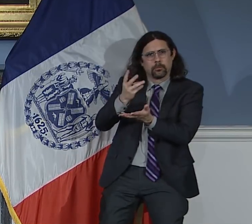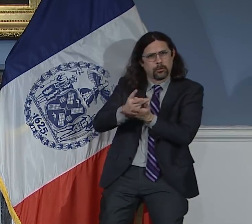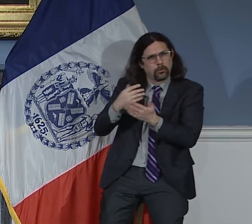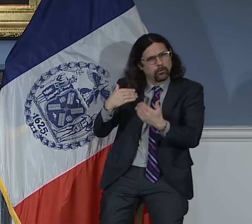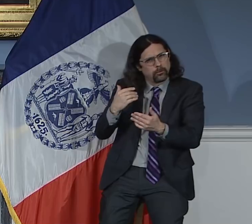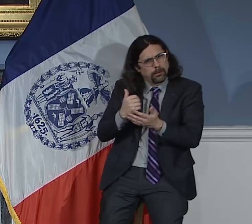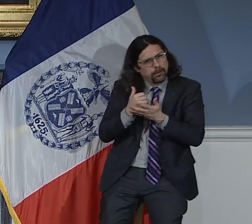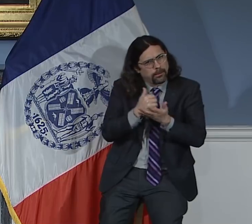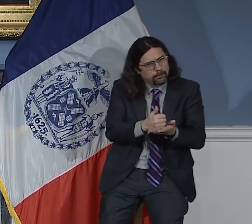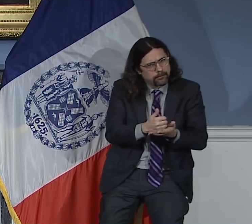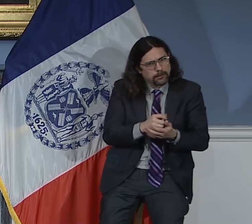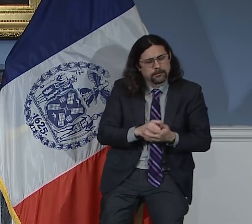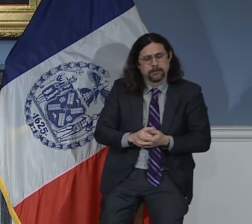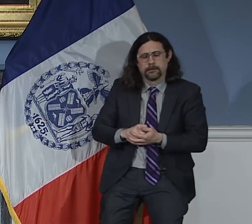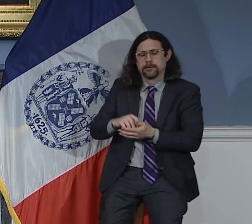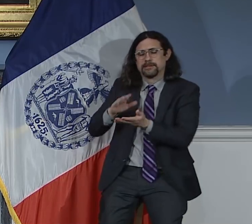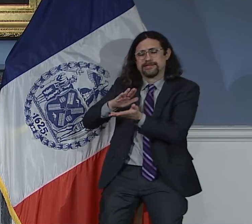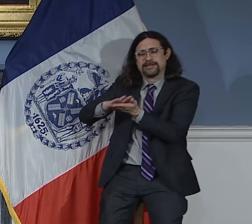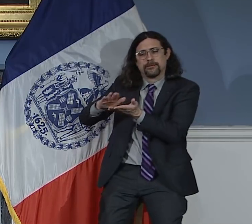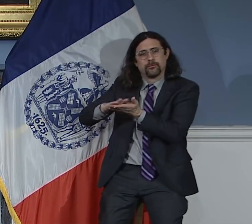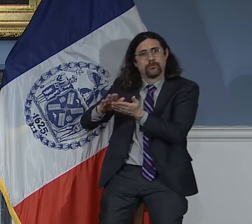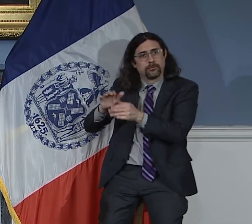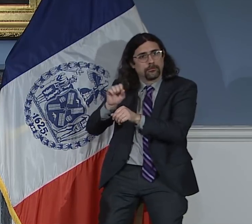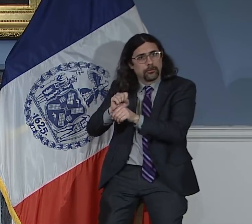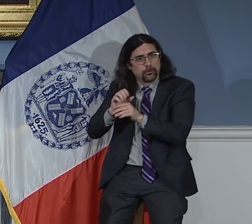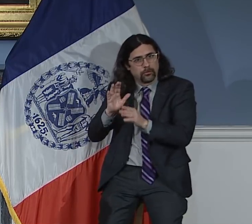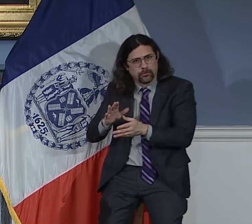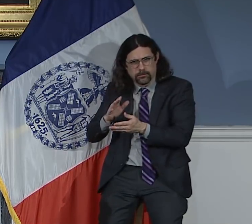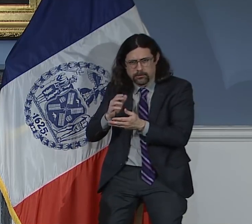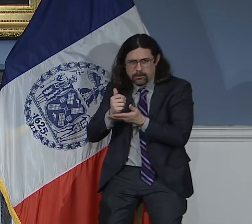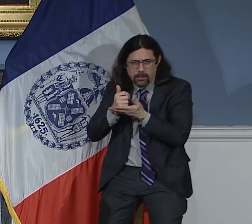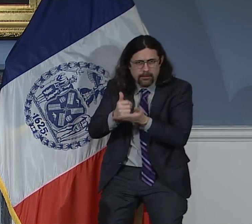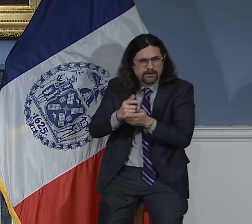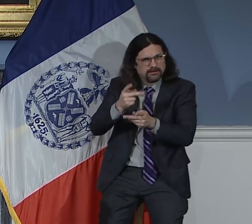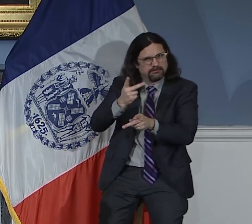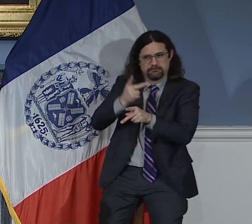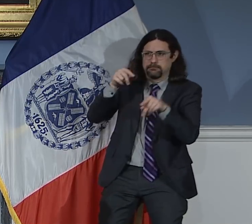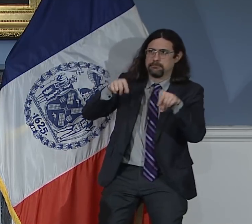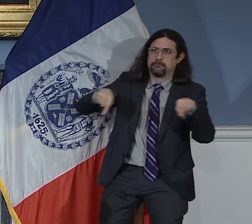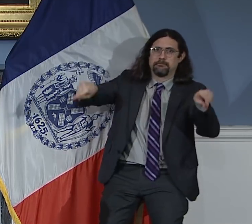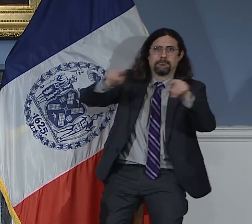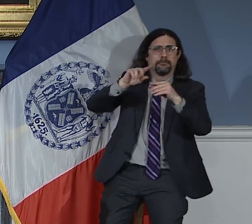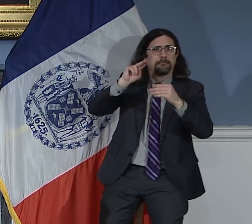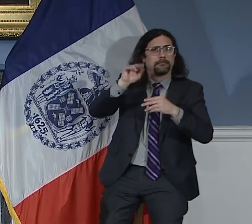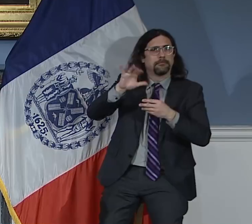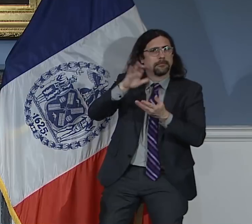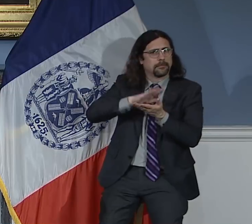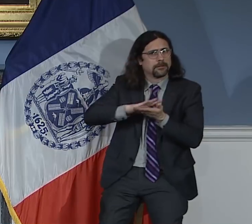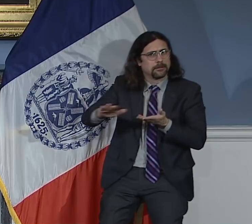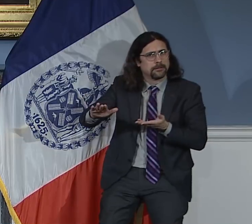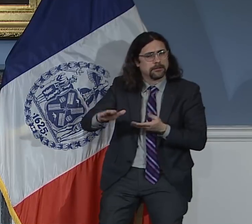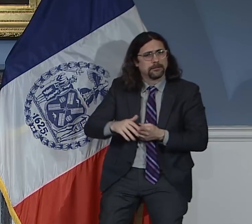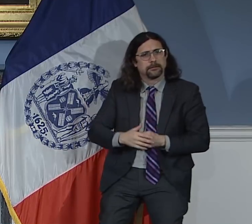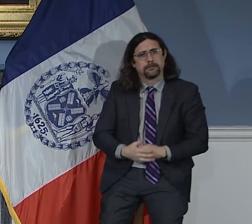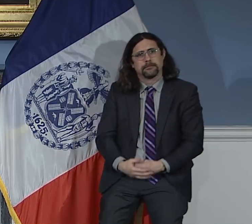THEY'RE CONFRONTING NOW. OUR SANITATION WORKERS WHO ARE DOING ABOSLUTELY CRUCIAL WORK TO KEEP THIS CITY CLEAN WHILE WE